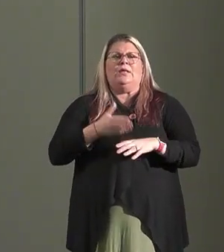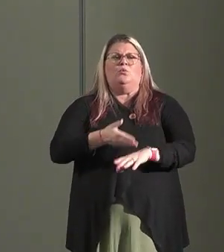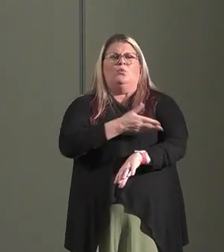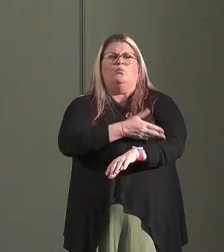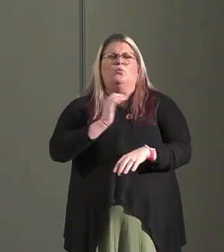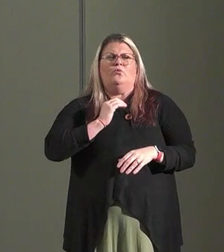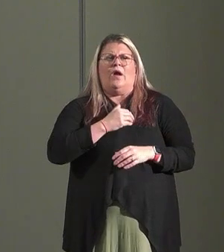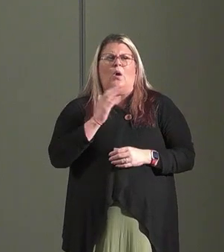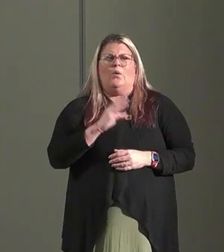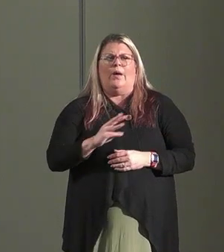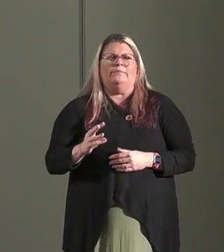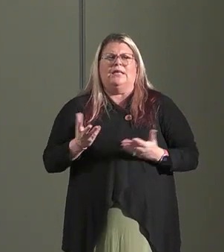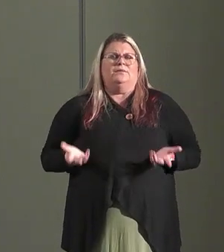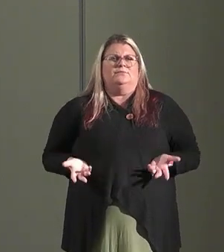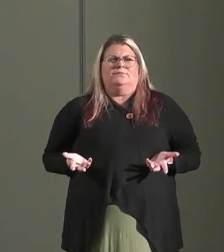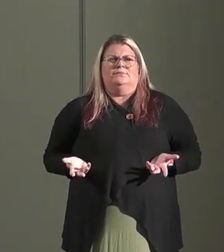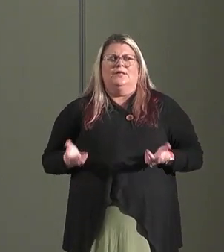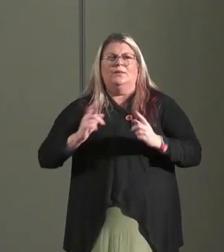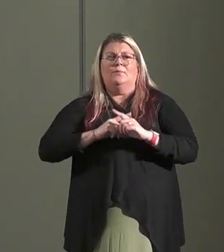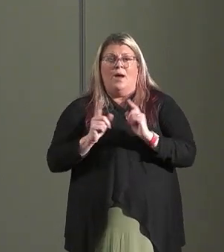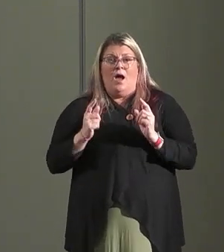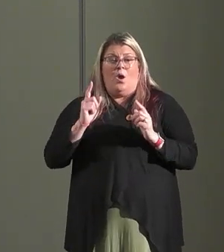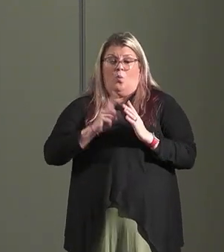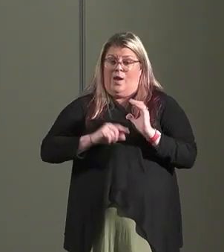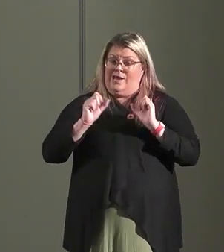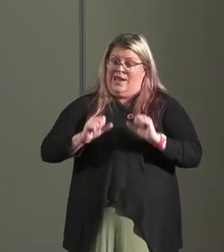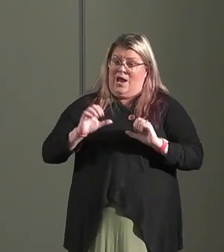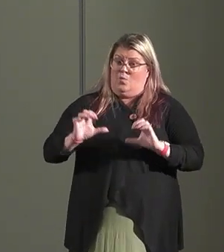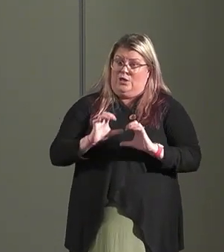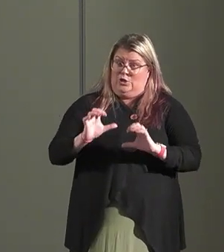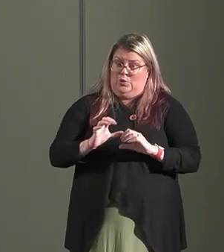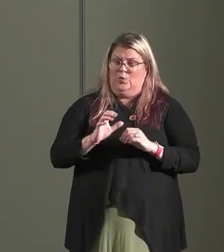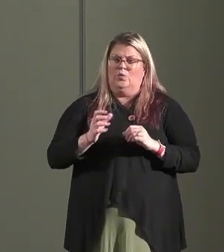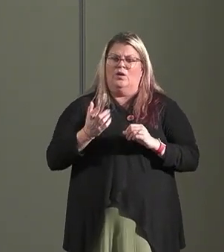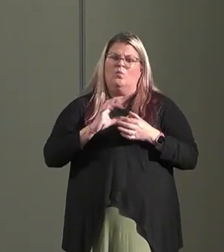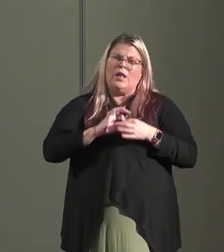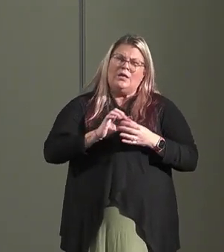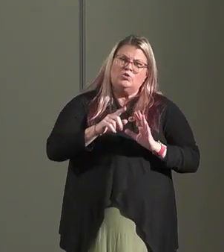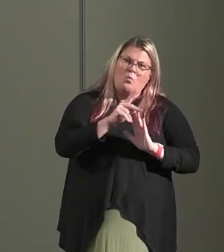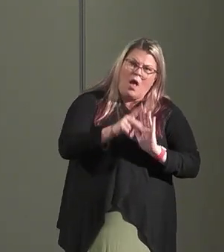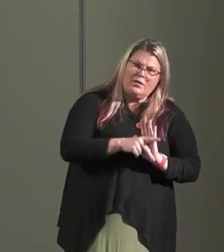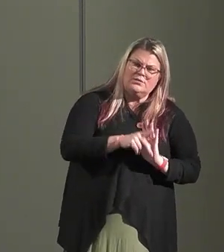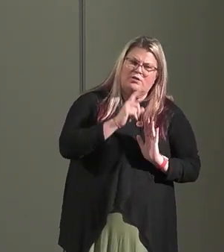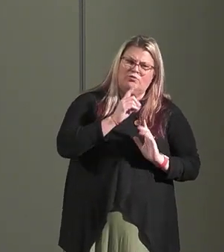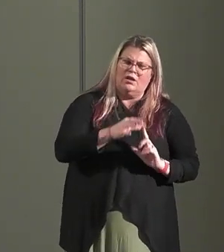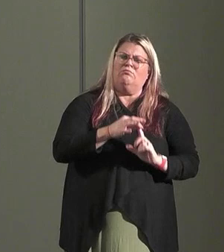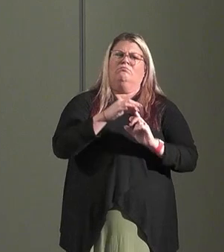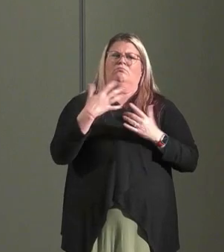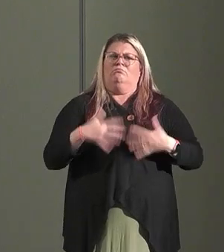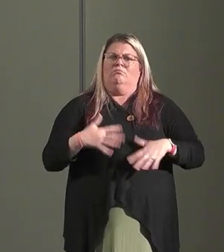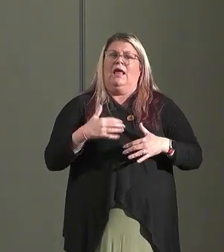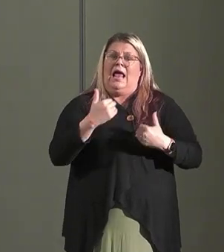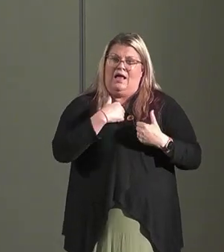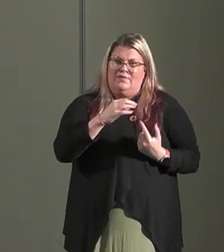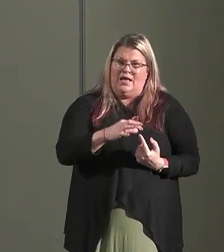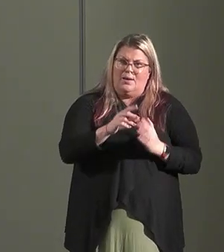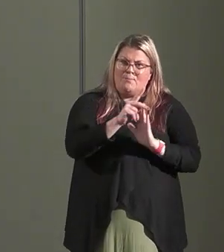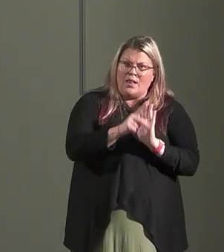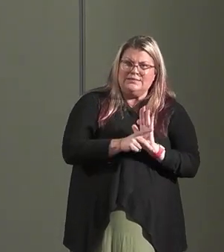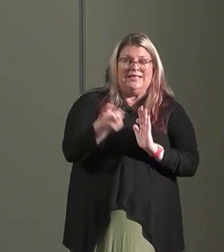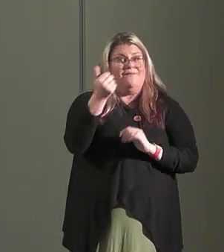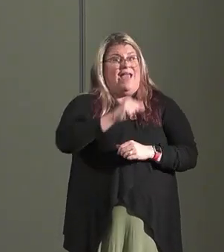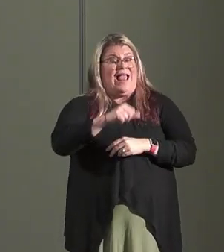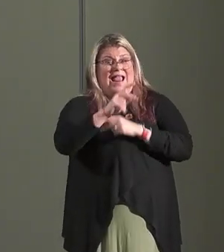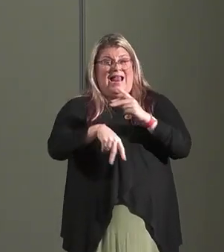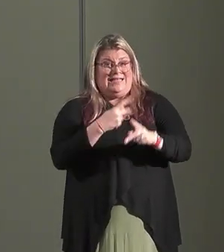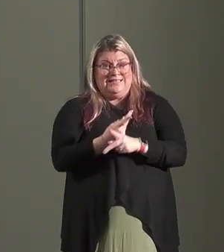accessibility. What can we do? The ones related to policy stood out having a policy of any time,